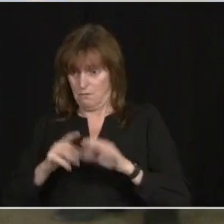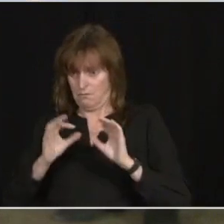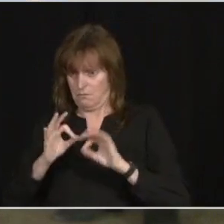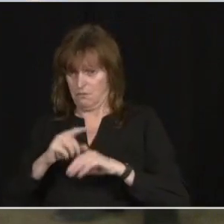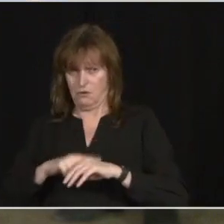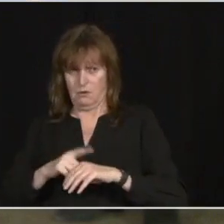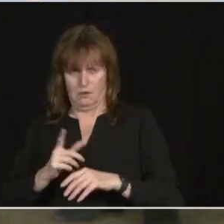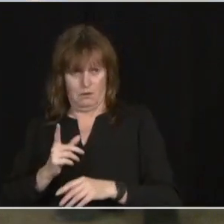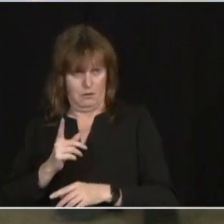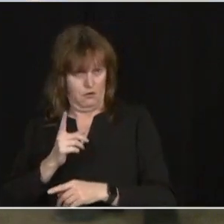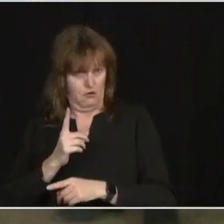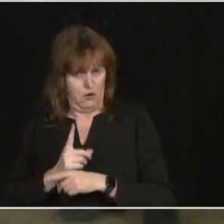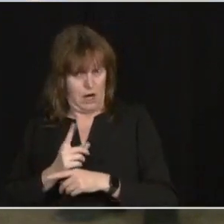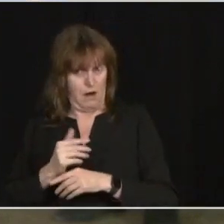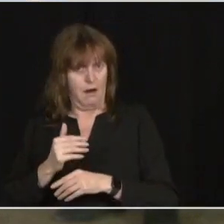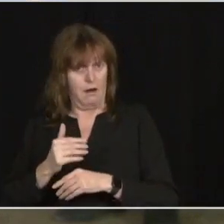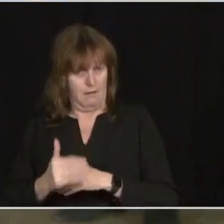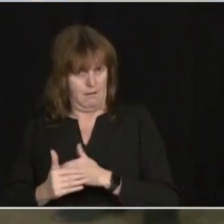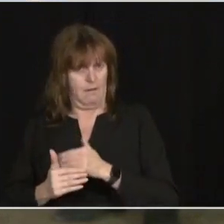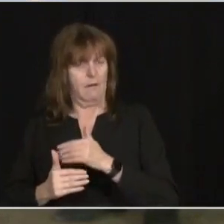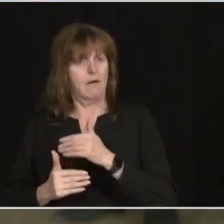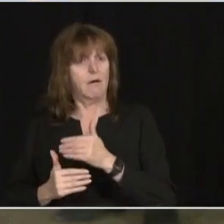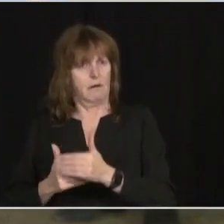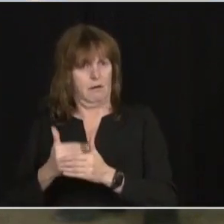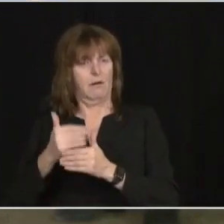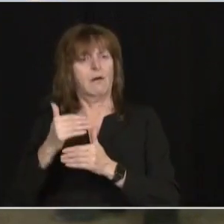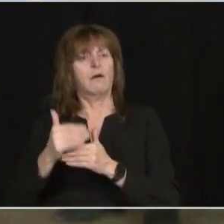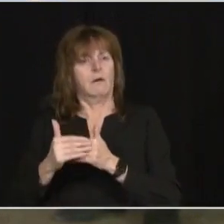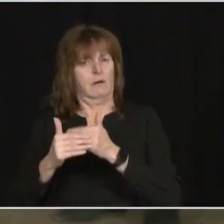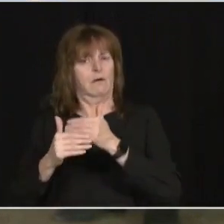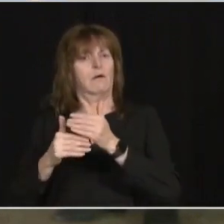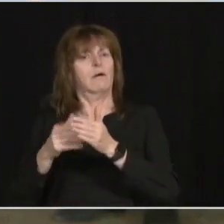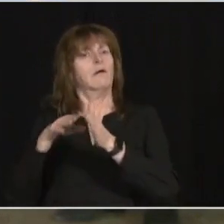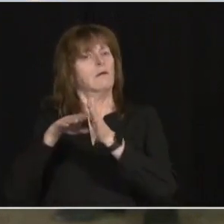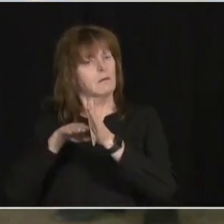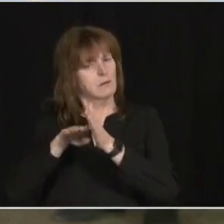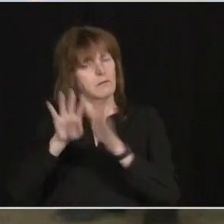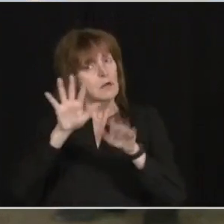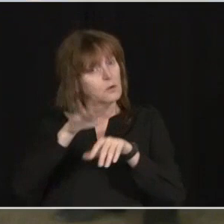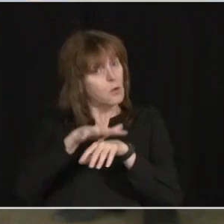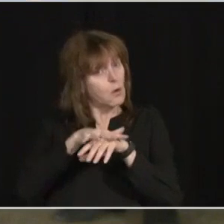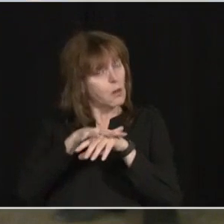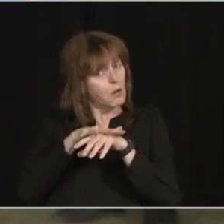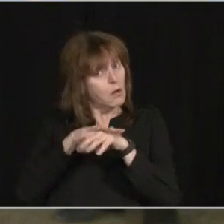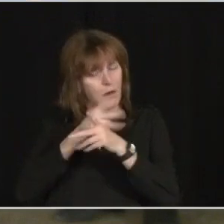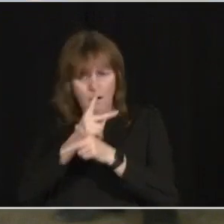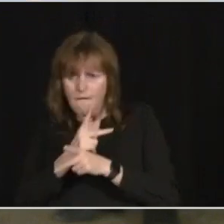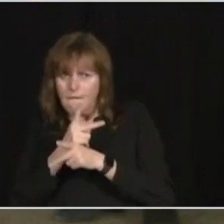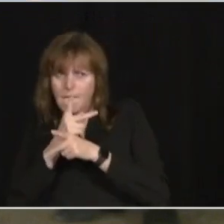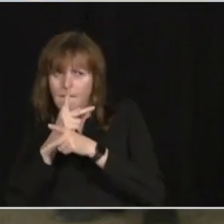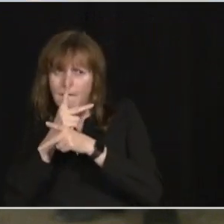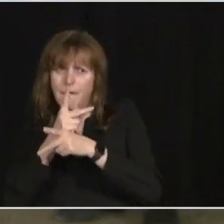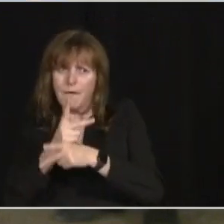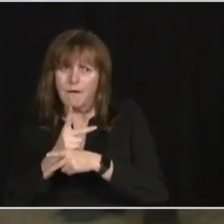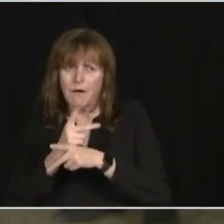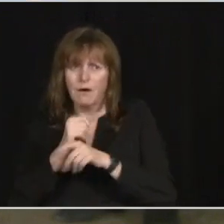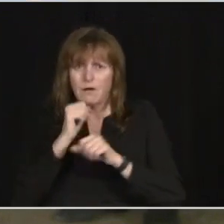methodically, move it out very slowly and cautiously. We aren't going to be out there opening up the floodgates.